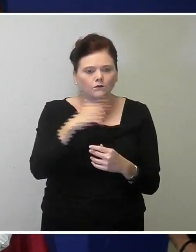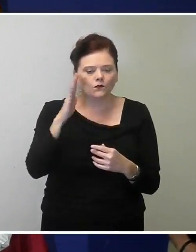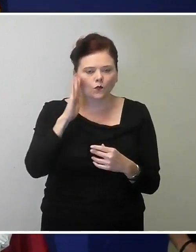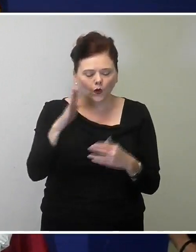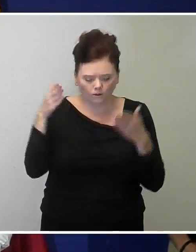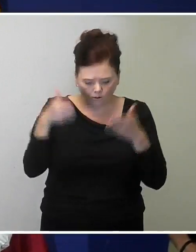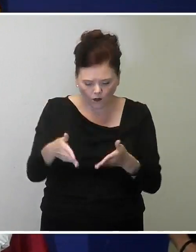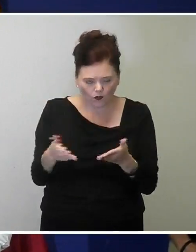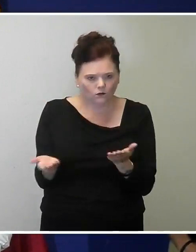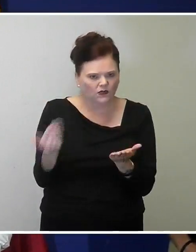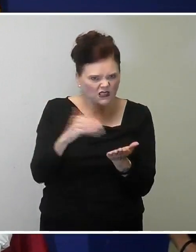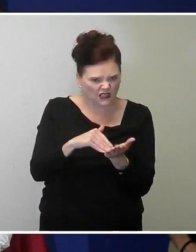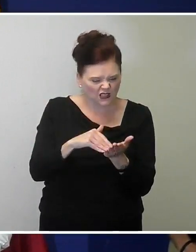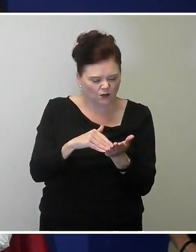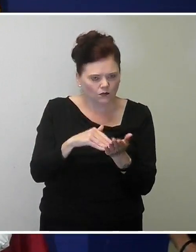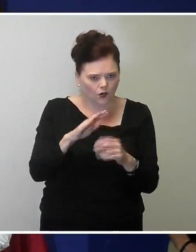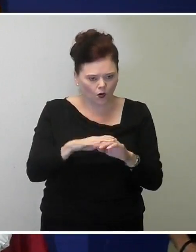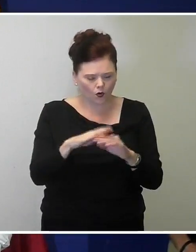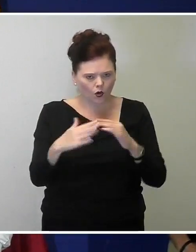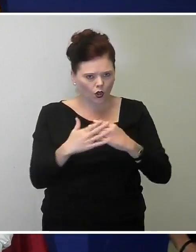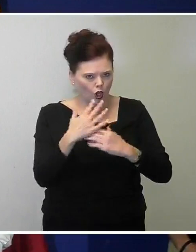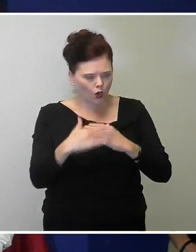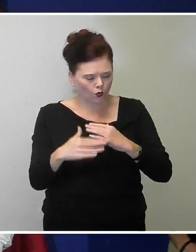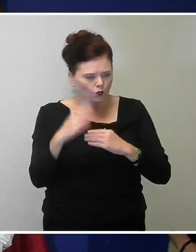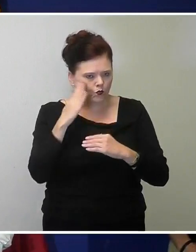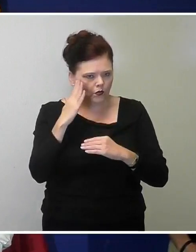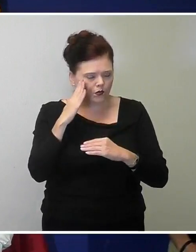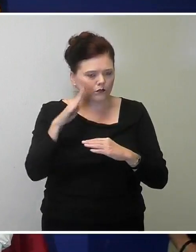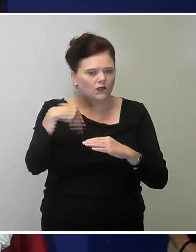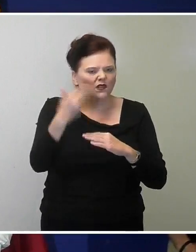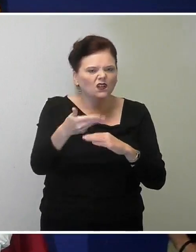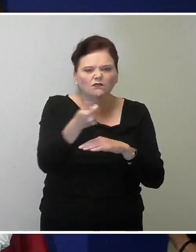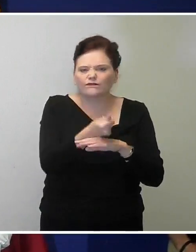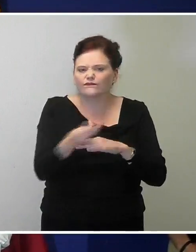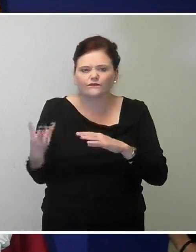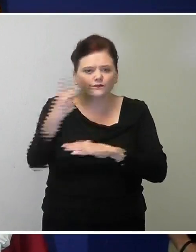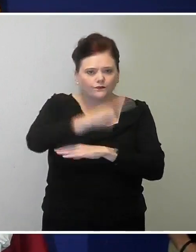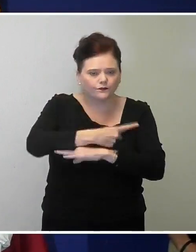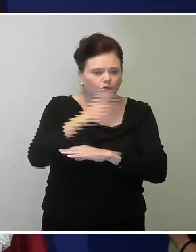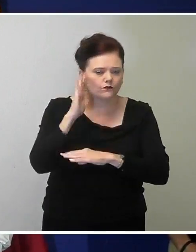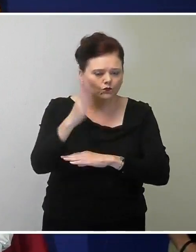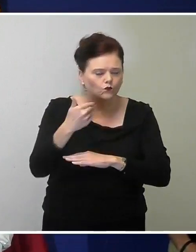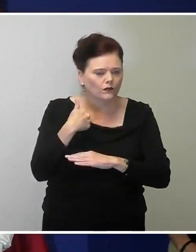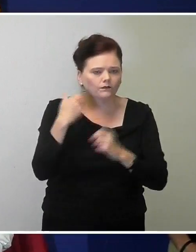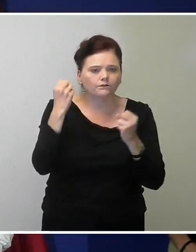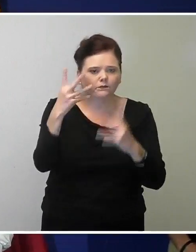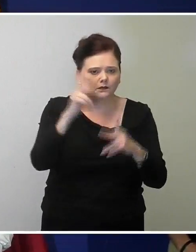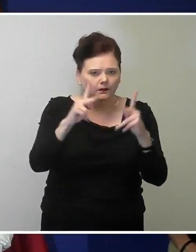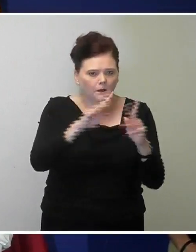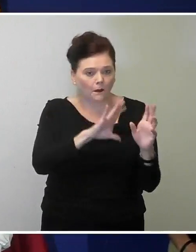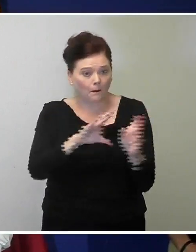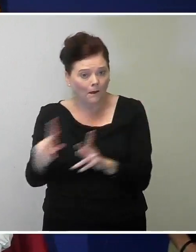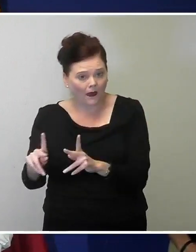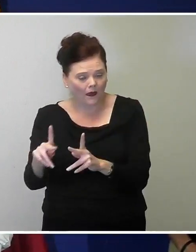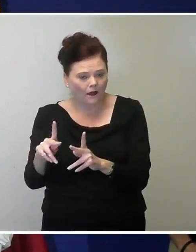ENFORCEMENT STANDPOINT SEEMS TO BE IN A VERY GOOD PLACE. WE WILL REFOCUS EFFORTS ALONG